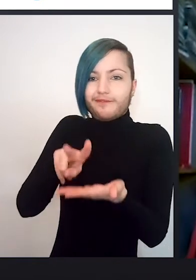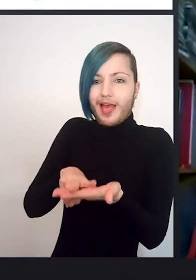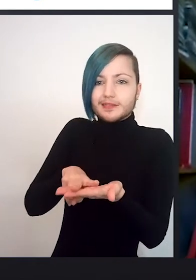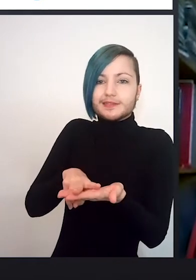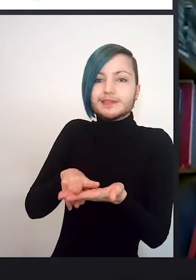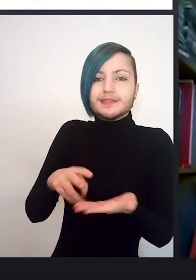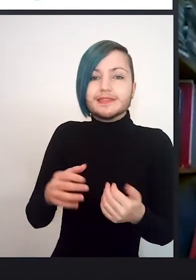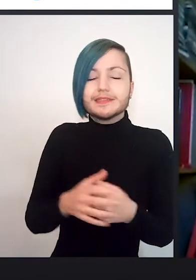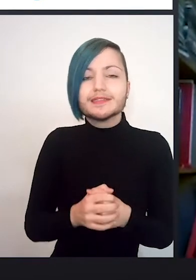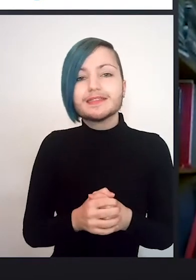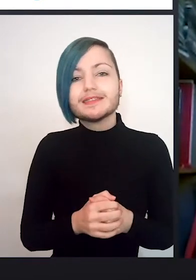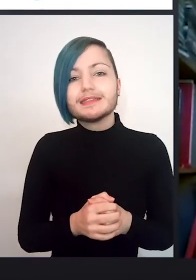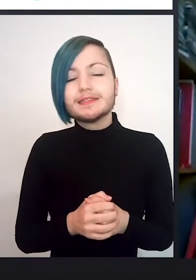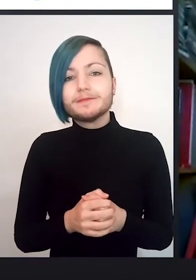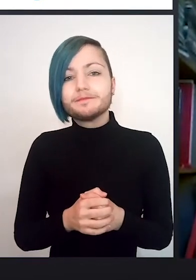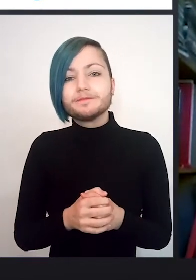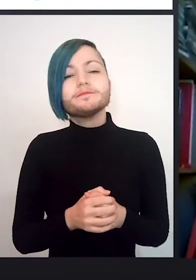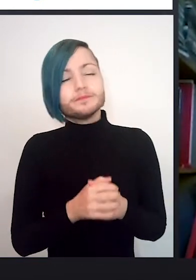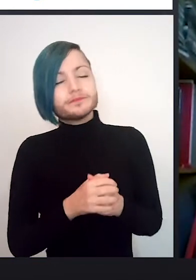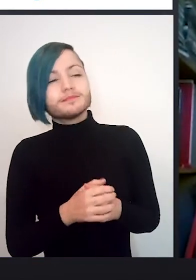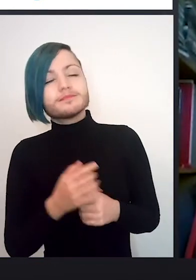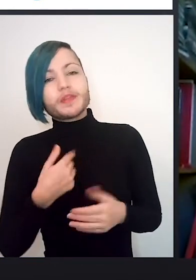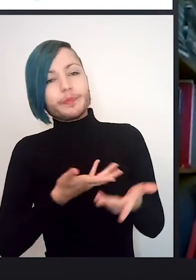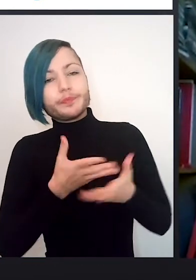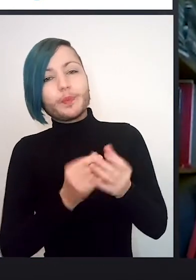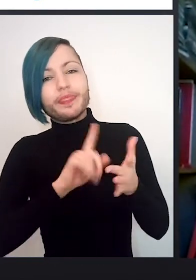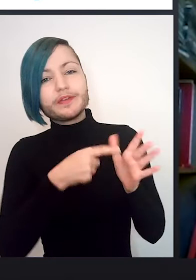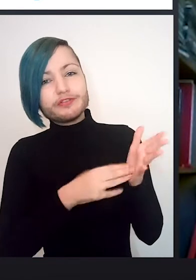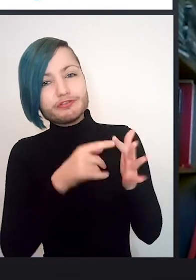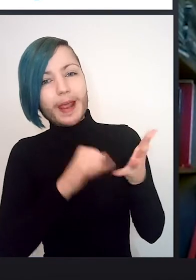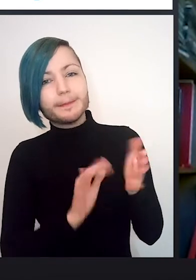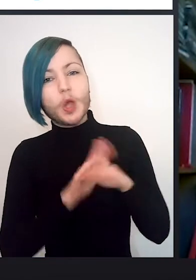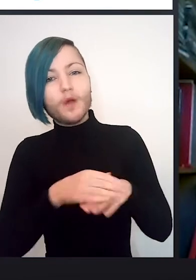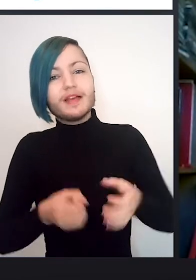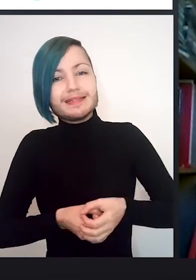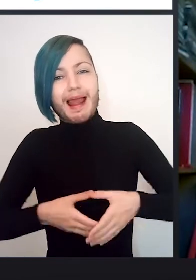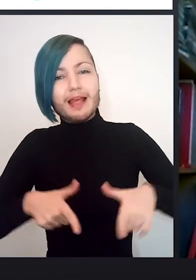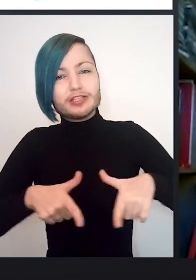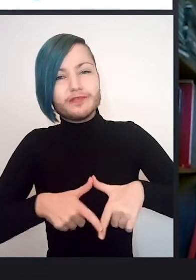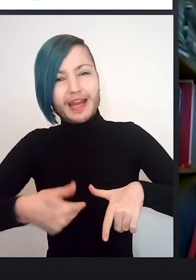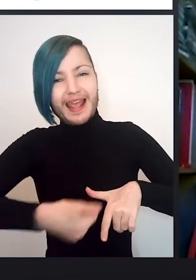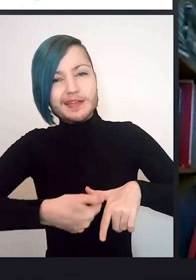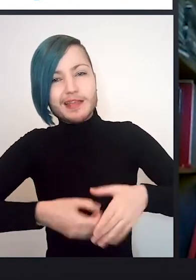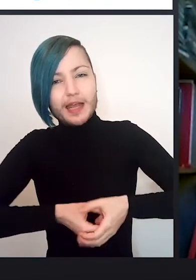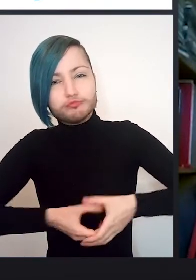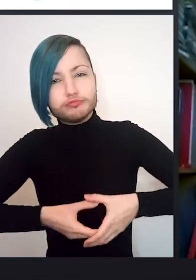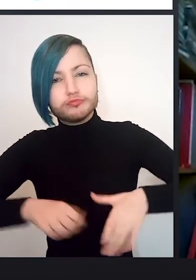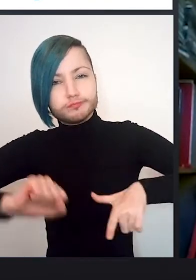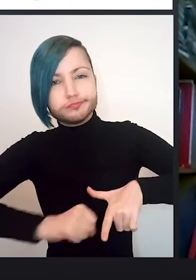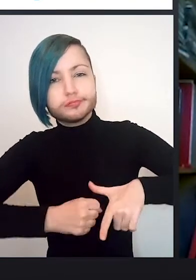Okay. James mentioned when we were discussing it earlier about dilation. Obviously because you had vaginoplasty